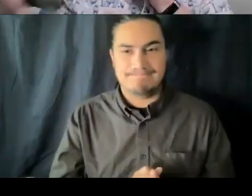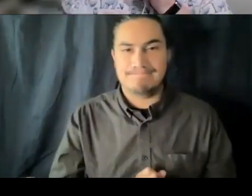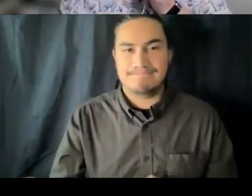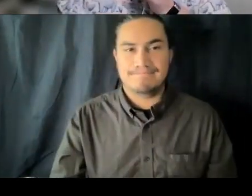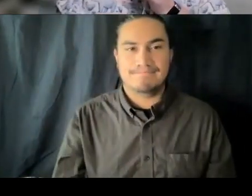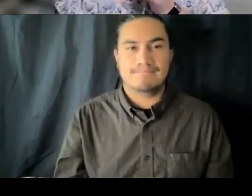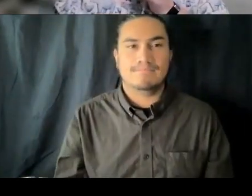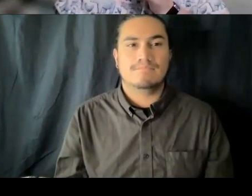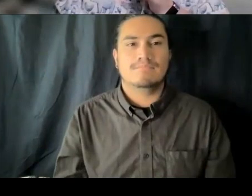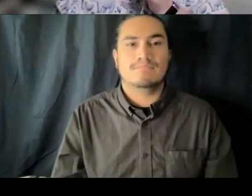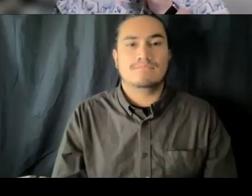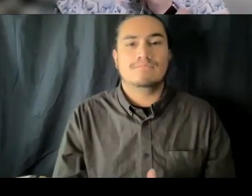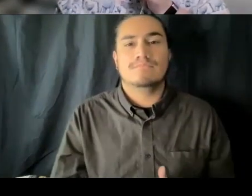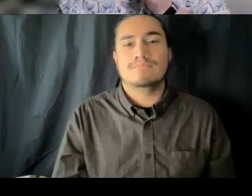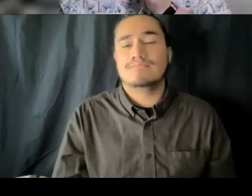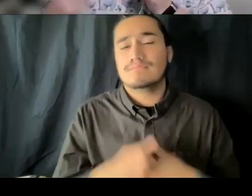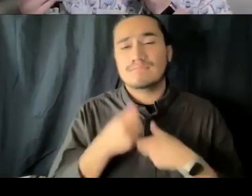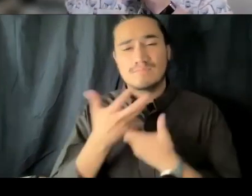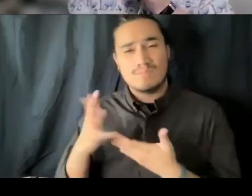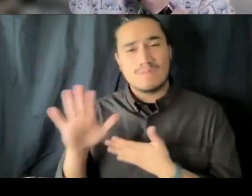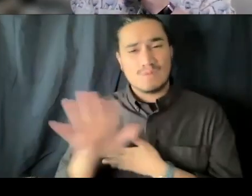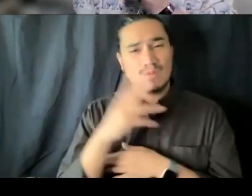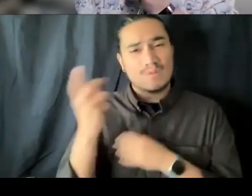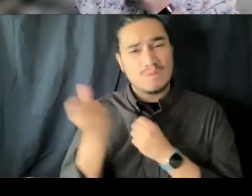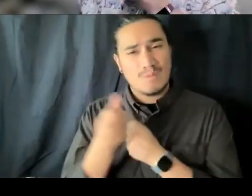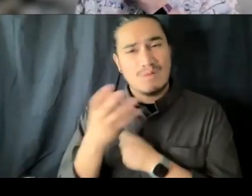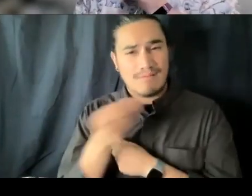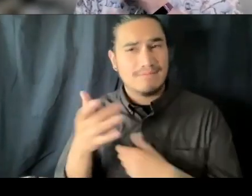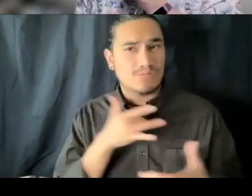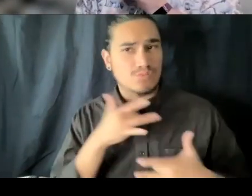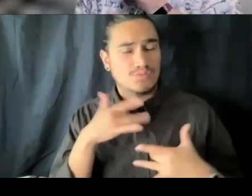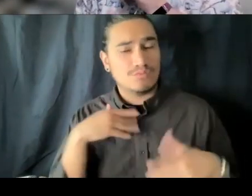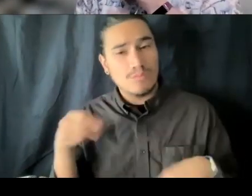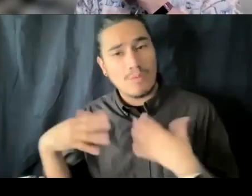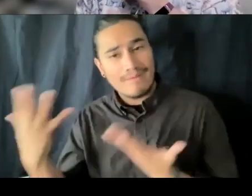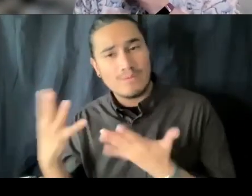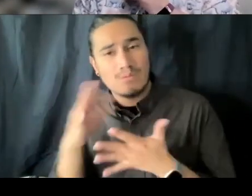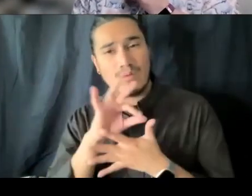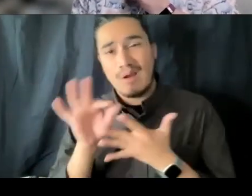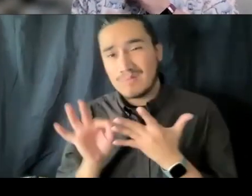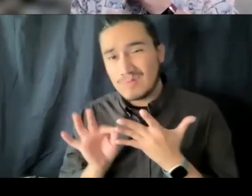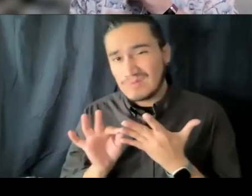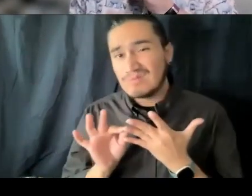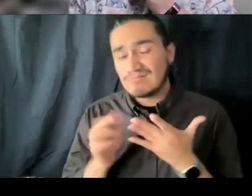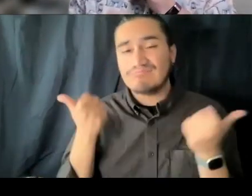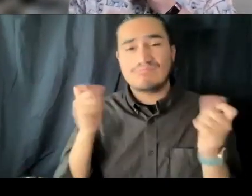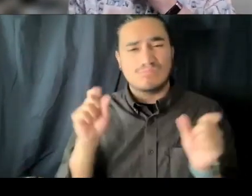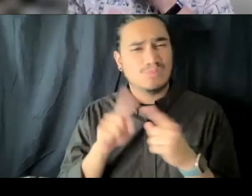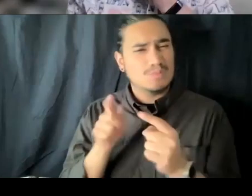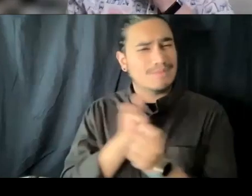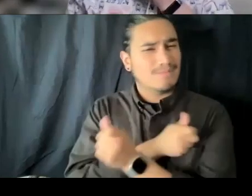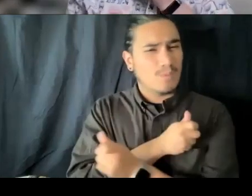Express your support and concern, offer options, and try to avoid overreacting.